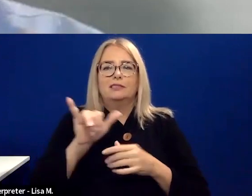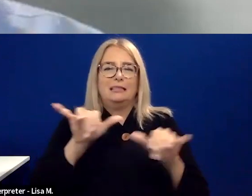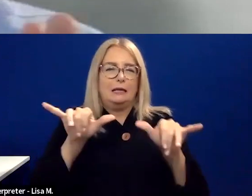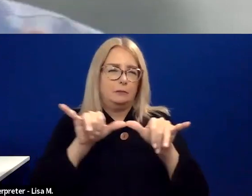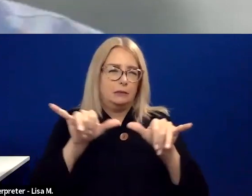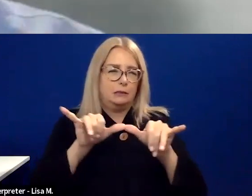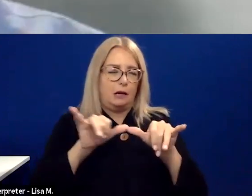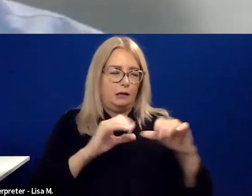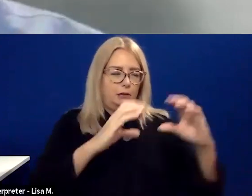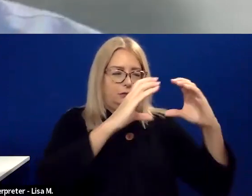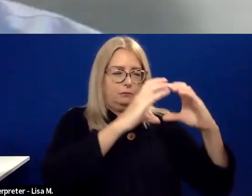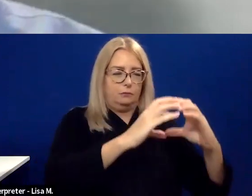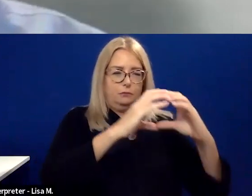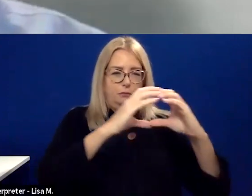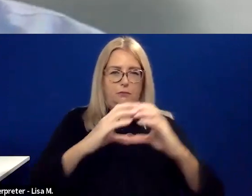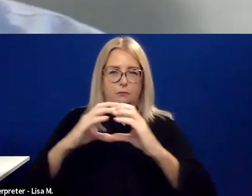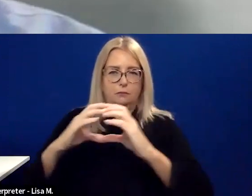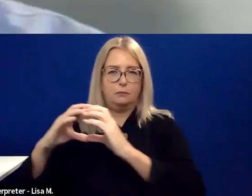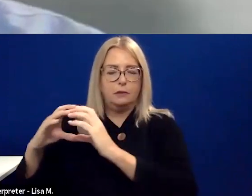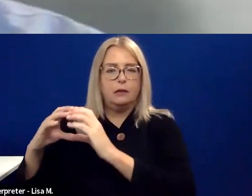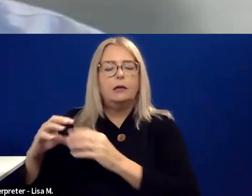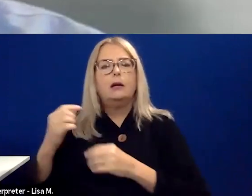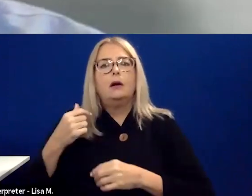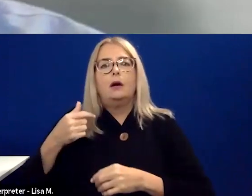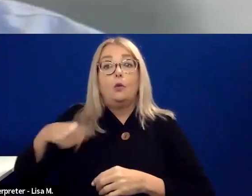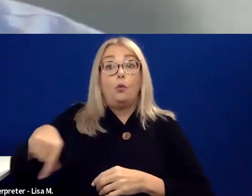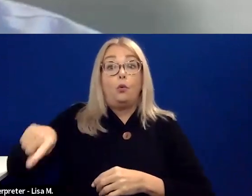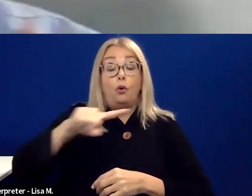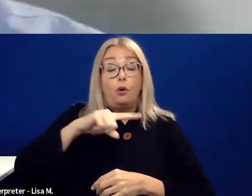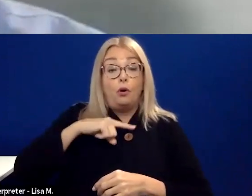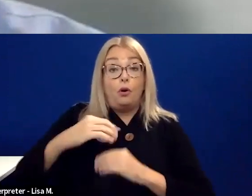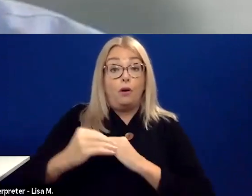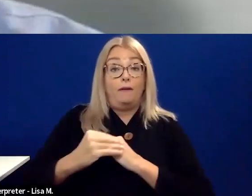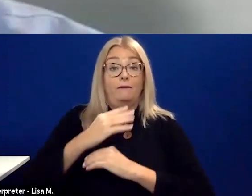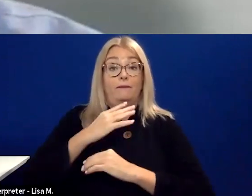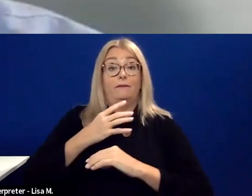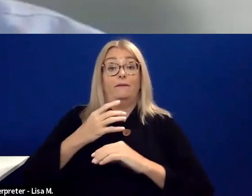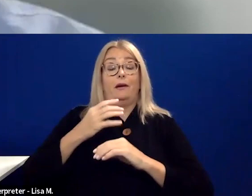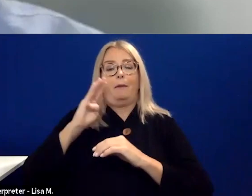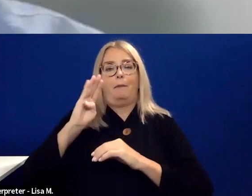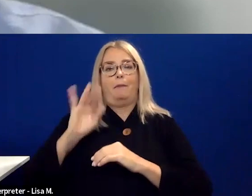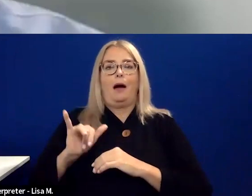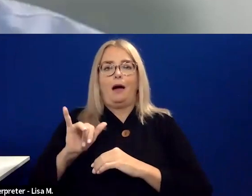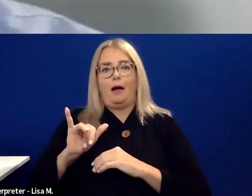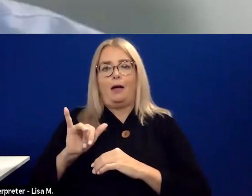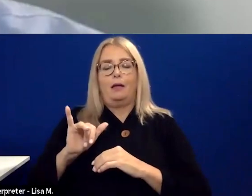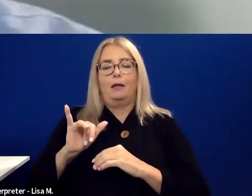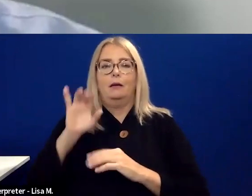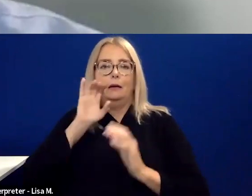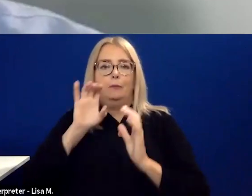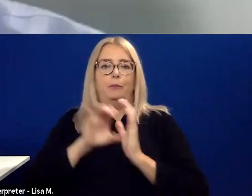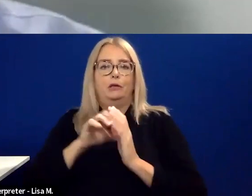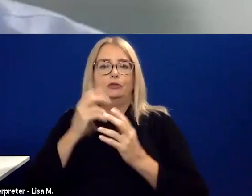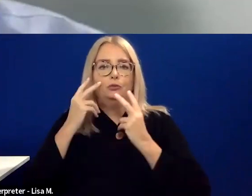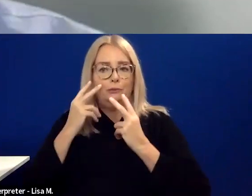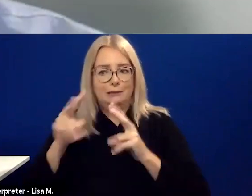images we see and seeing those images gives us the impression that comprehension is comparable to